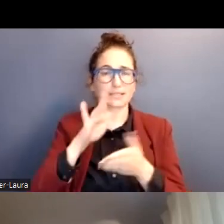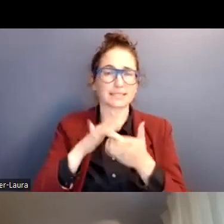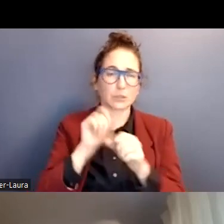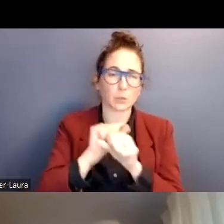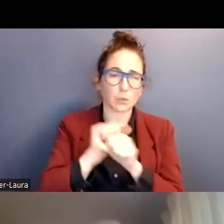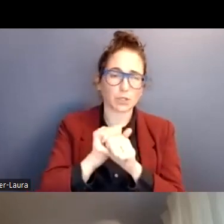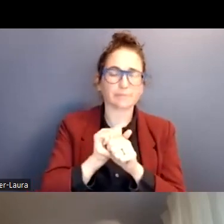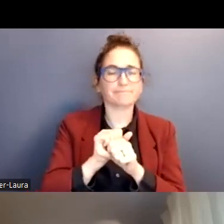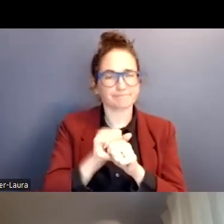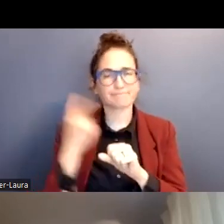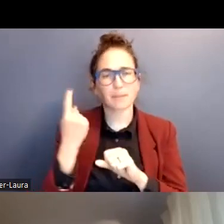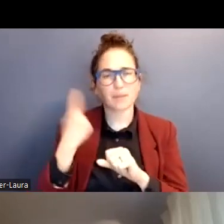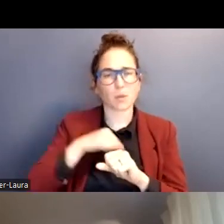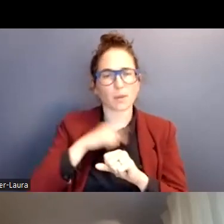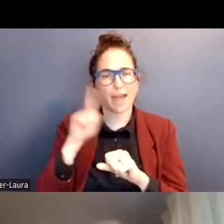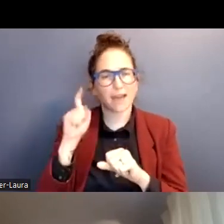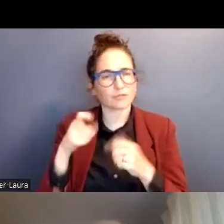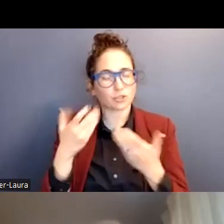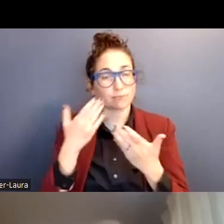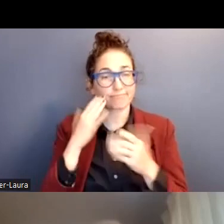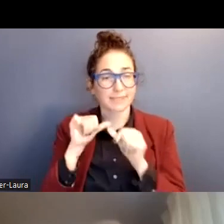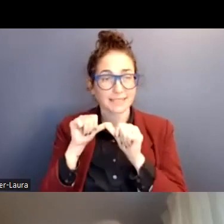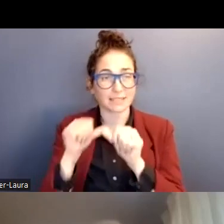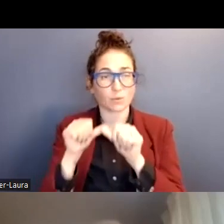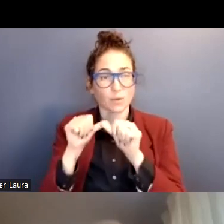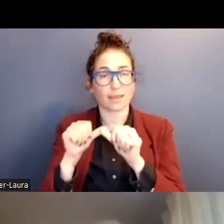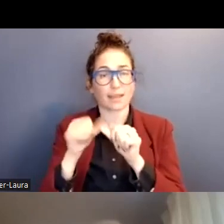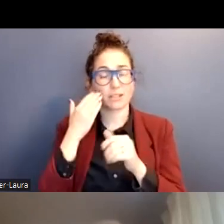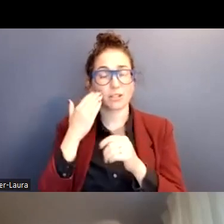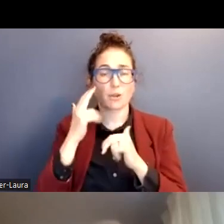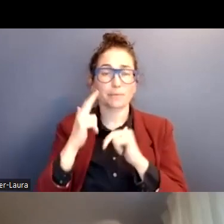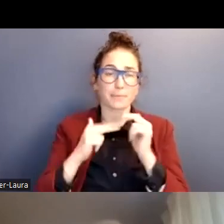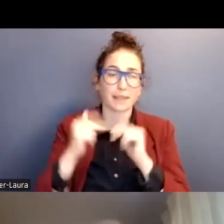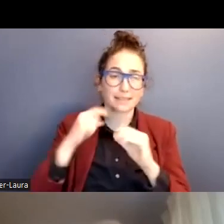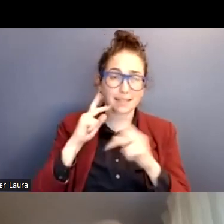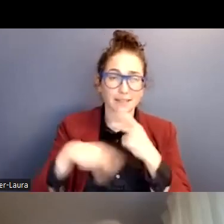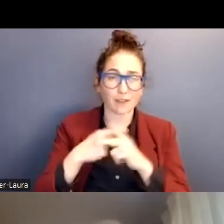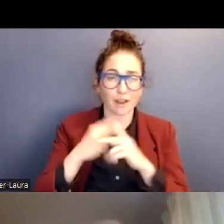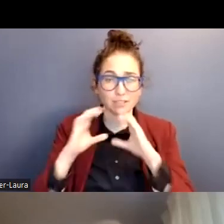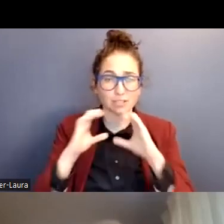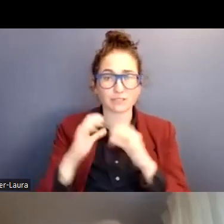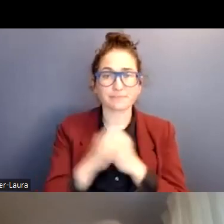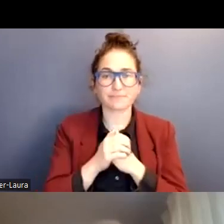something that we have to continually build these conversations. Leanne, Mary